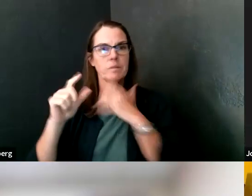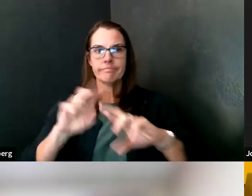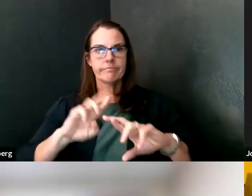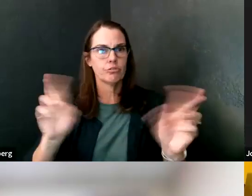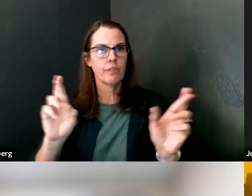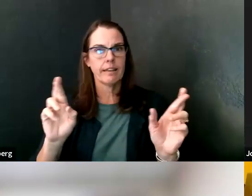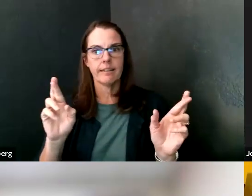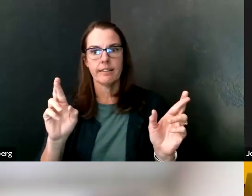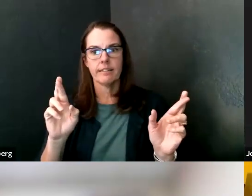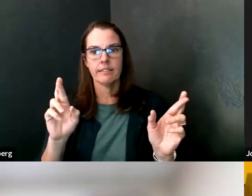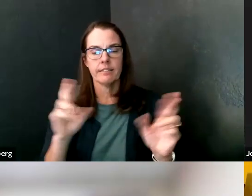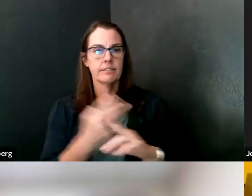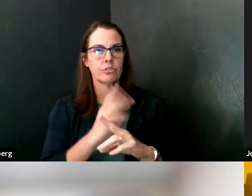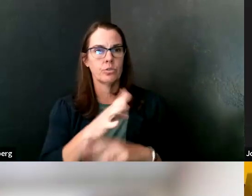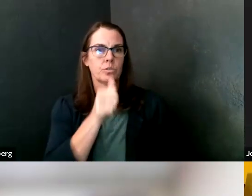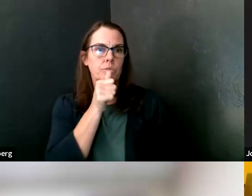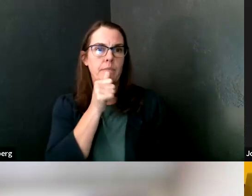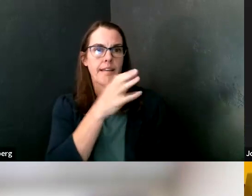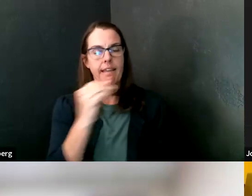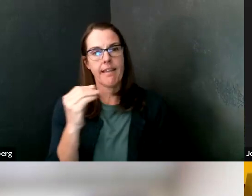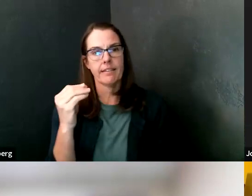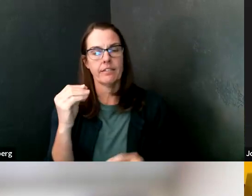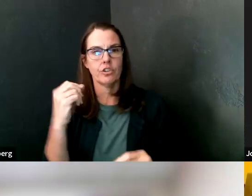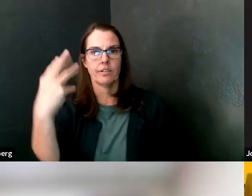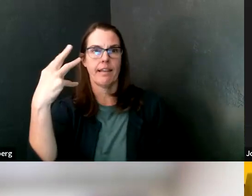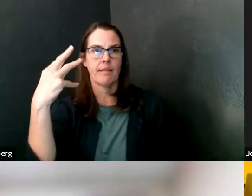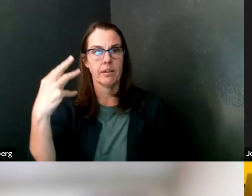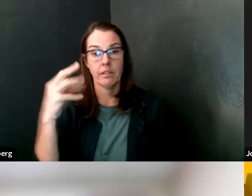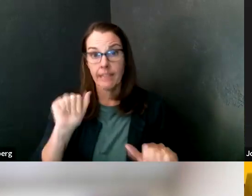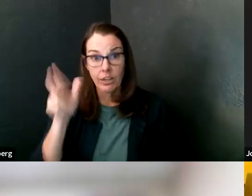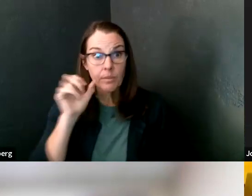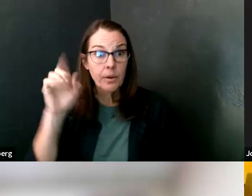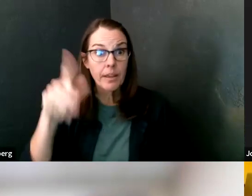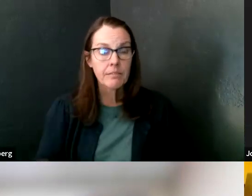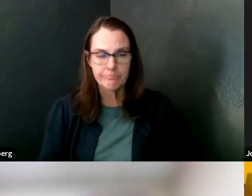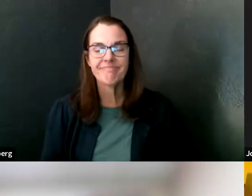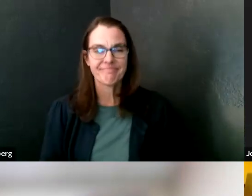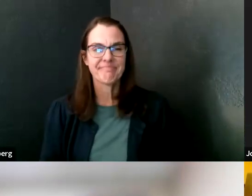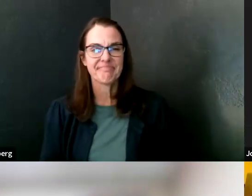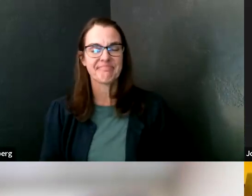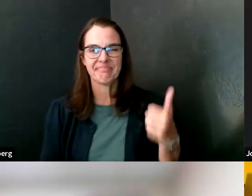you should be able to use your mic and camera now. Can you hear me? Okay. Yes. Oh, great. So,